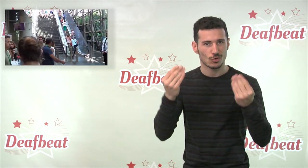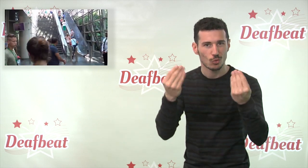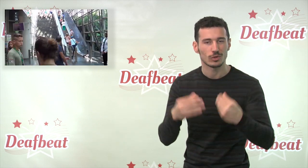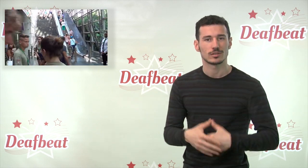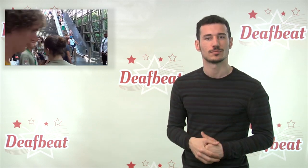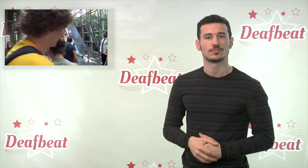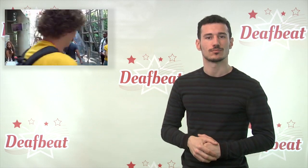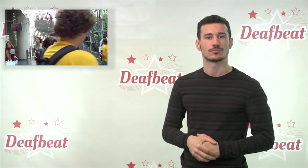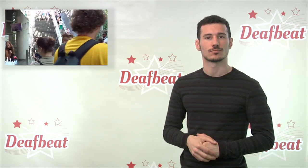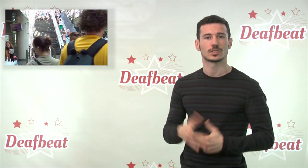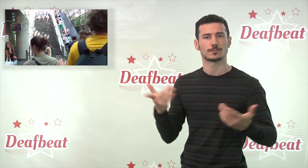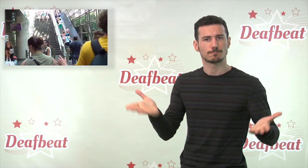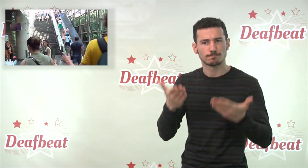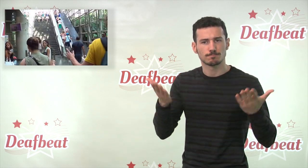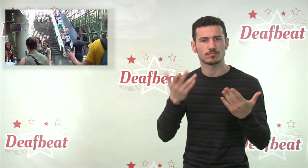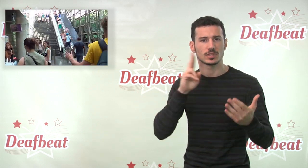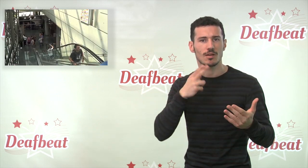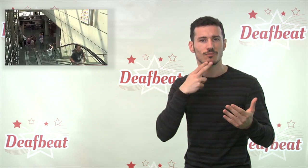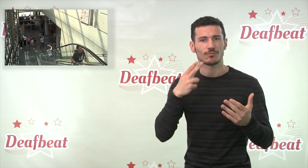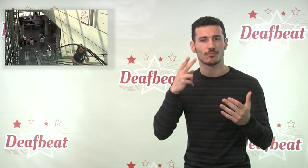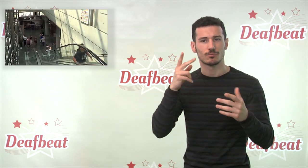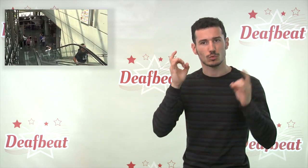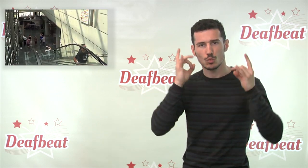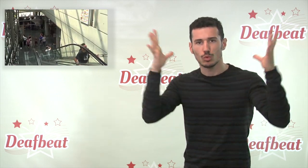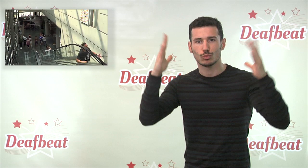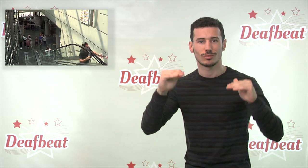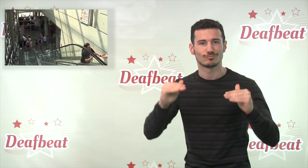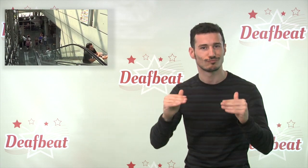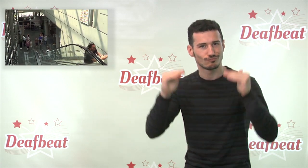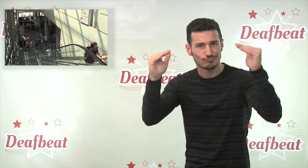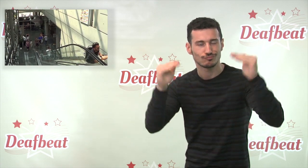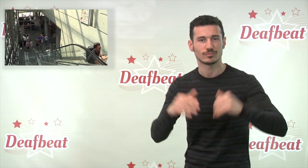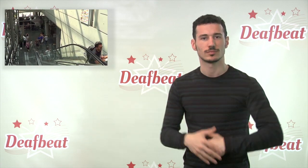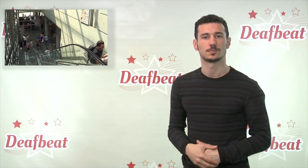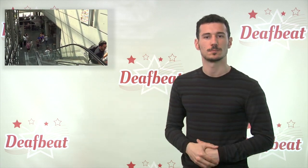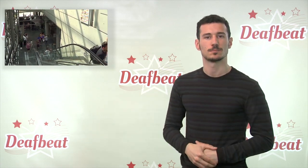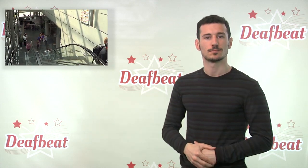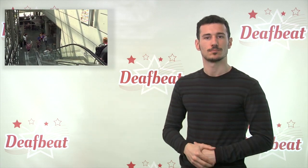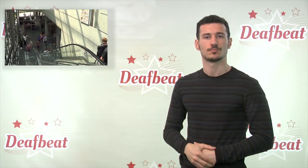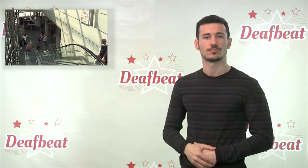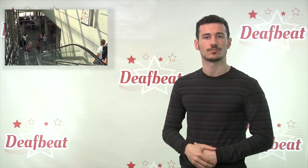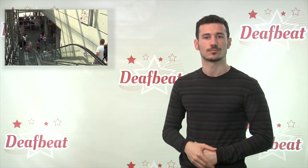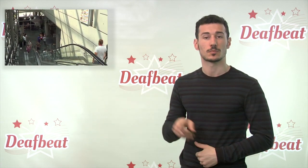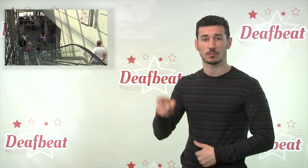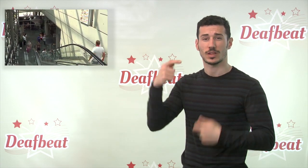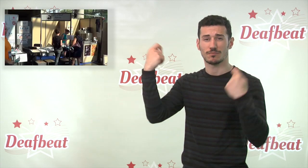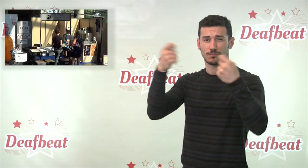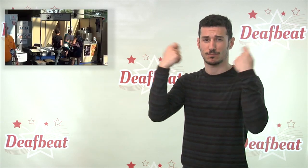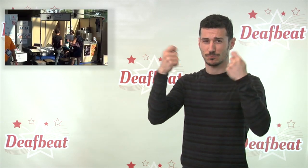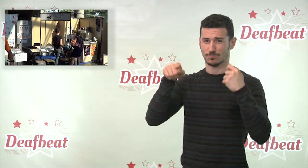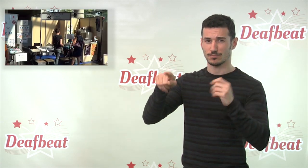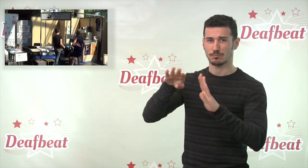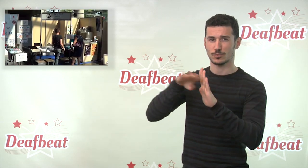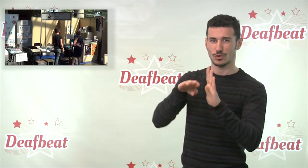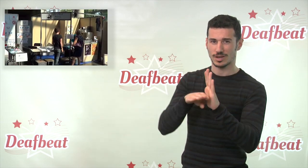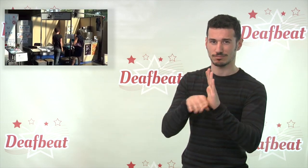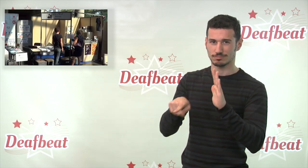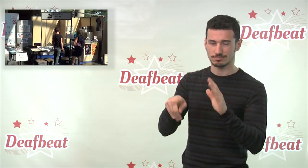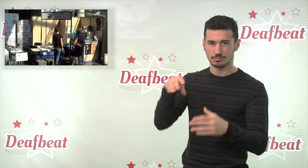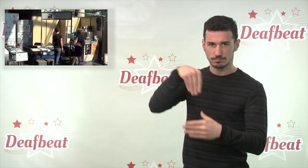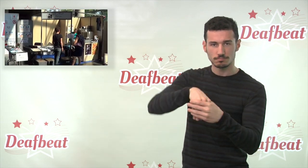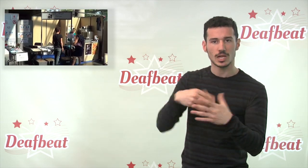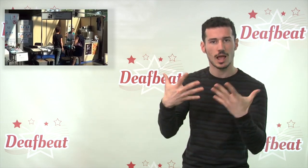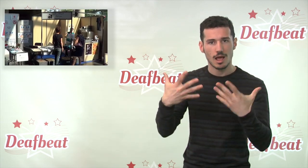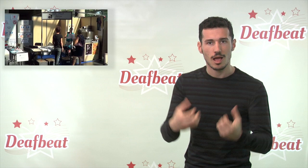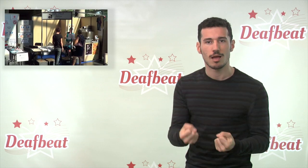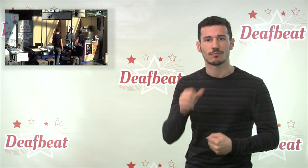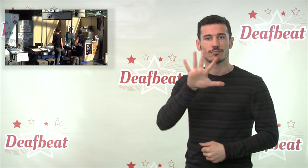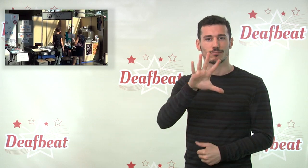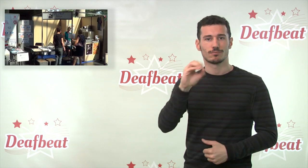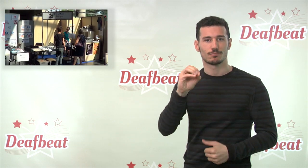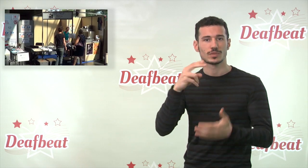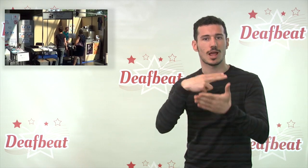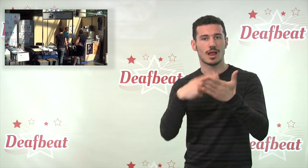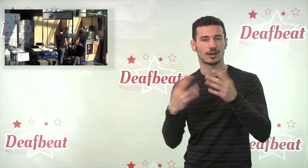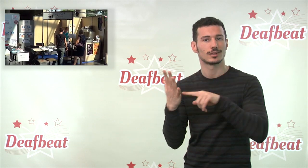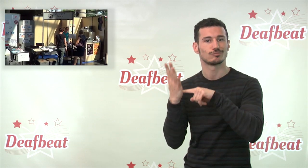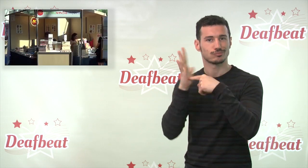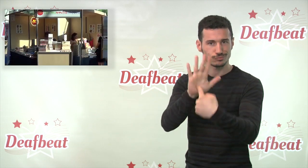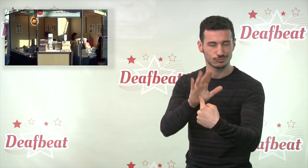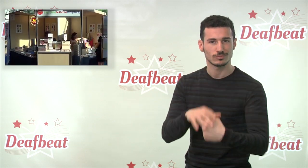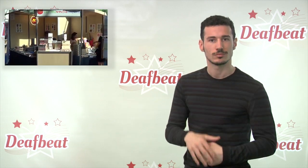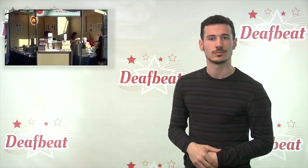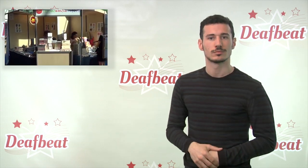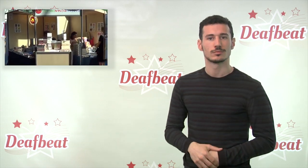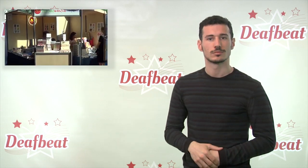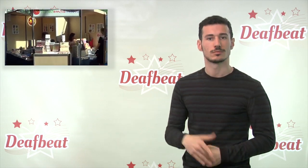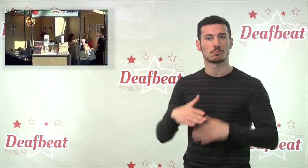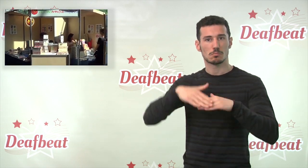youth, and improves access to deaf culture. The festival program includes more than 50 art exhibitors,